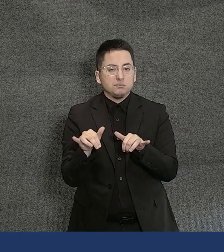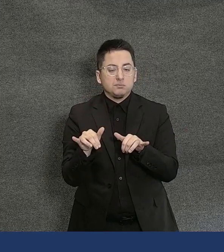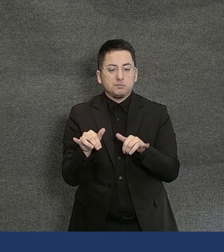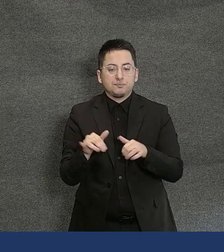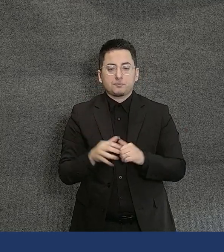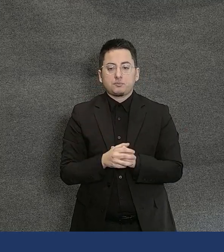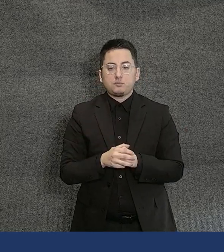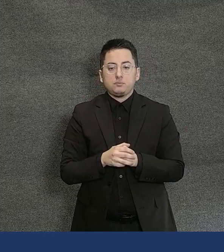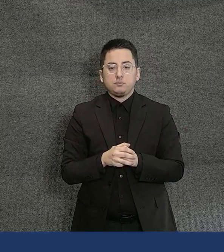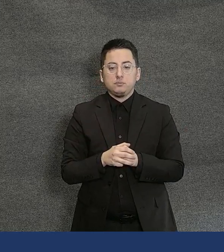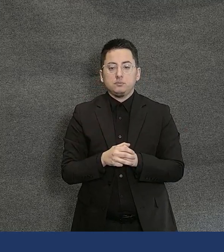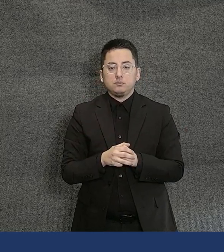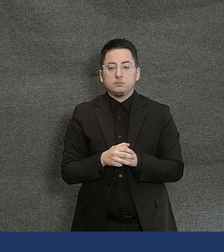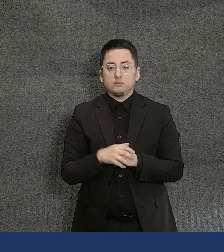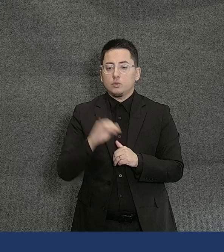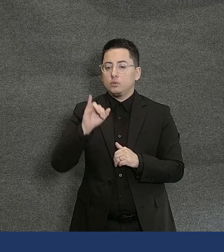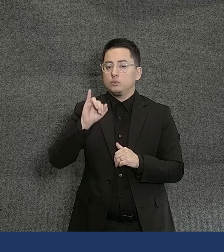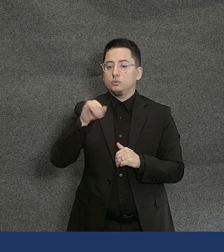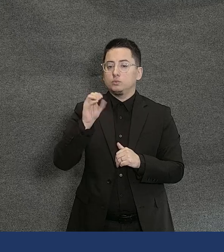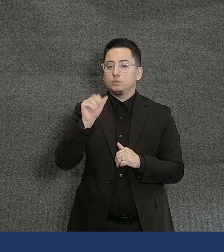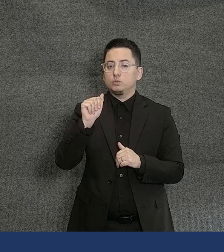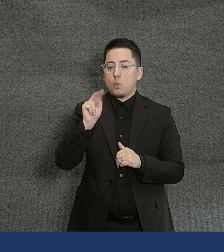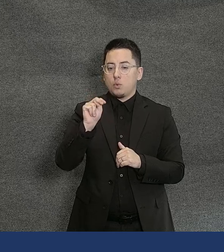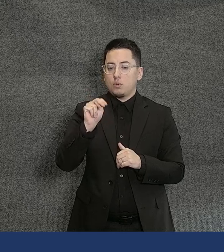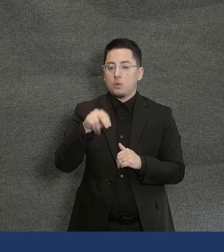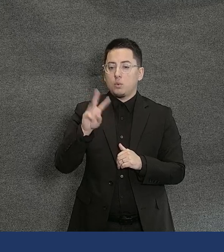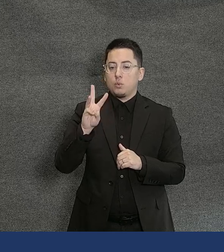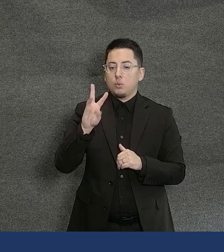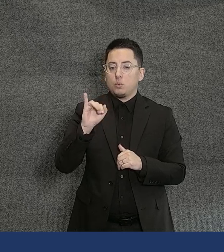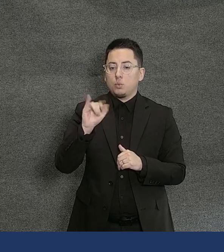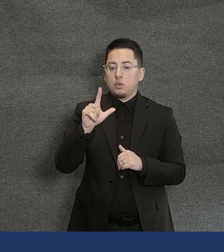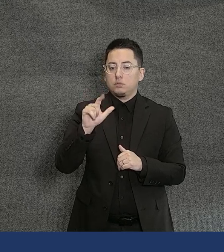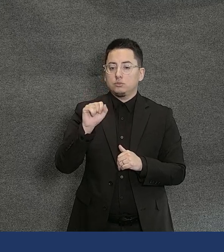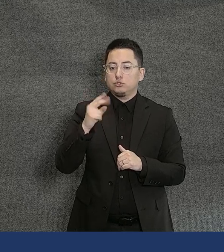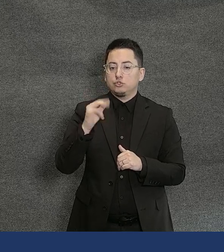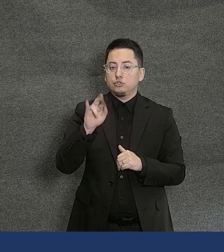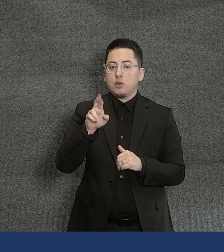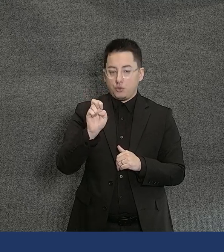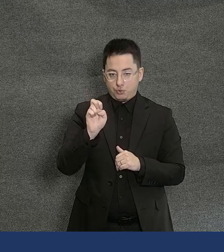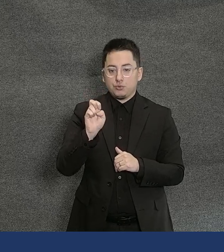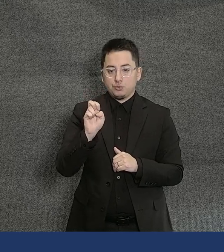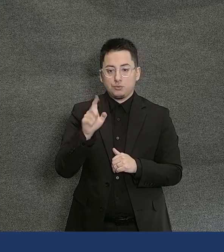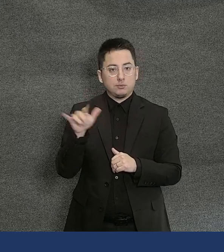where her car broke down. And if I remember the details correctly,